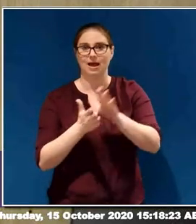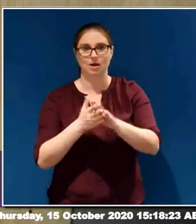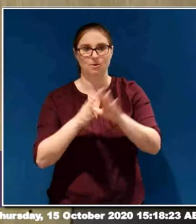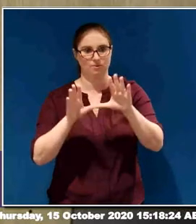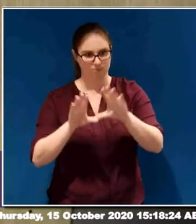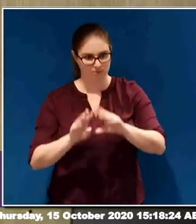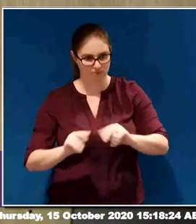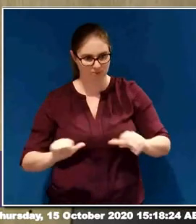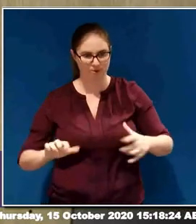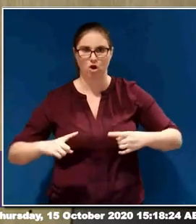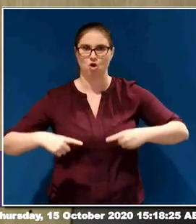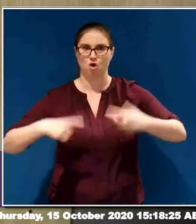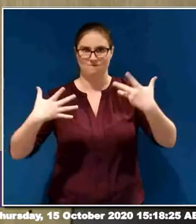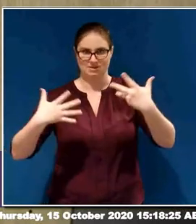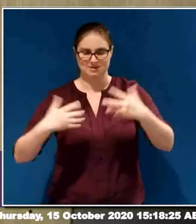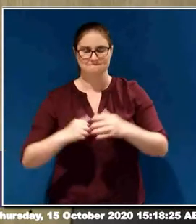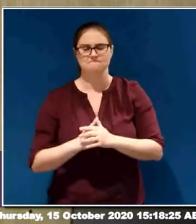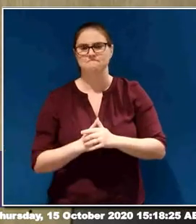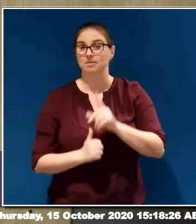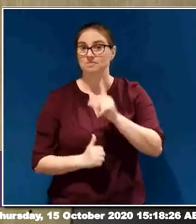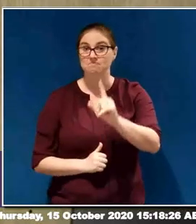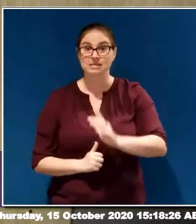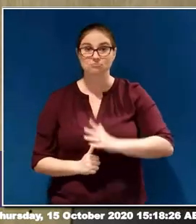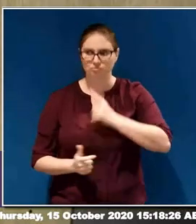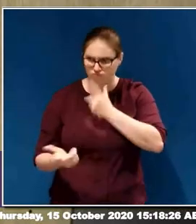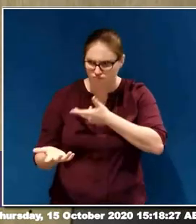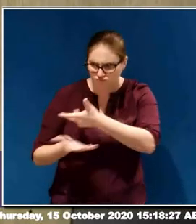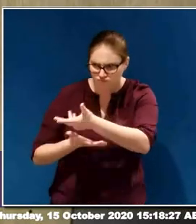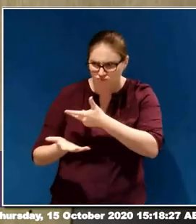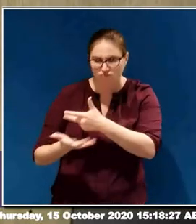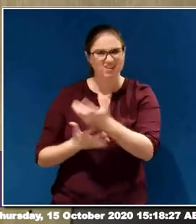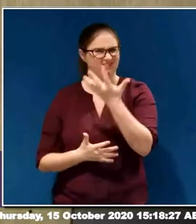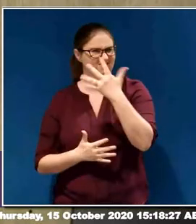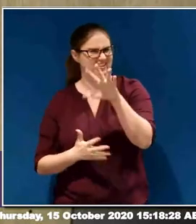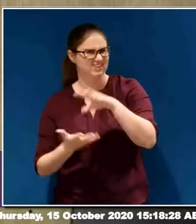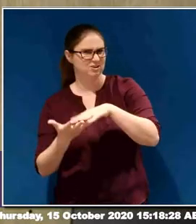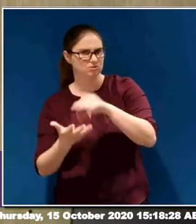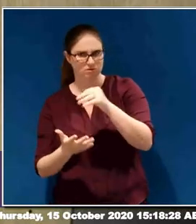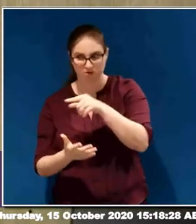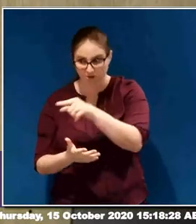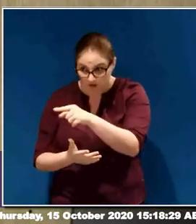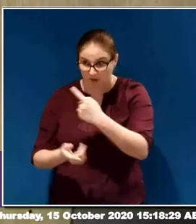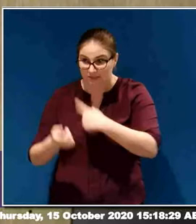were telling us that they actually do want to learn, contrary to what a lot